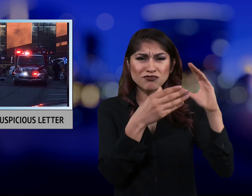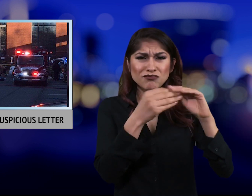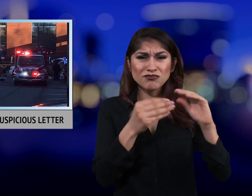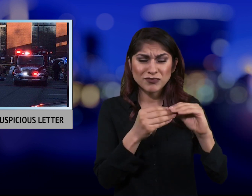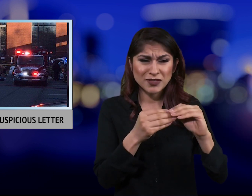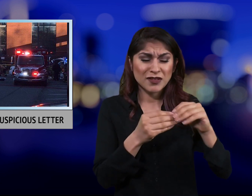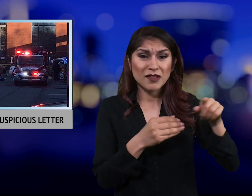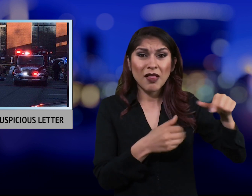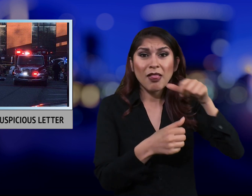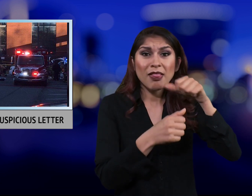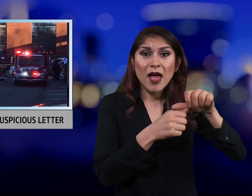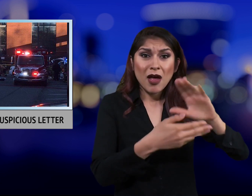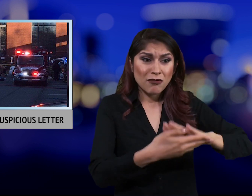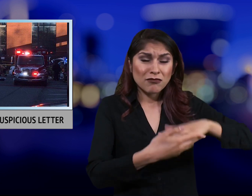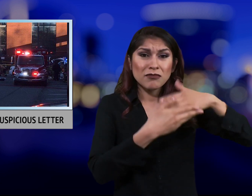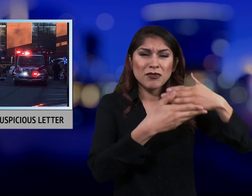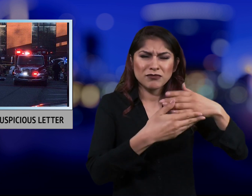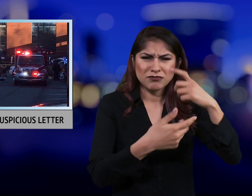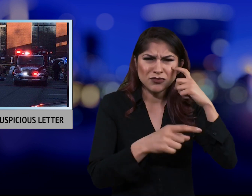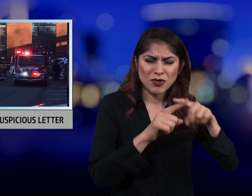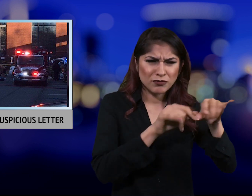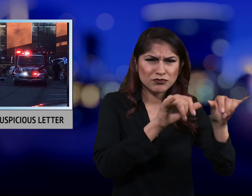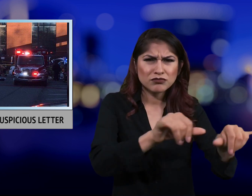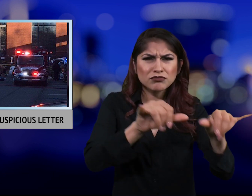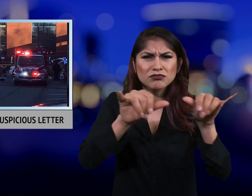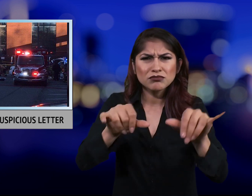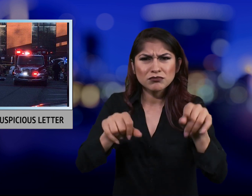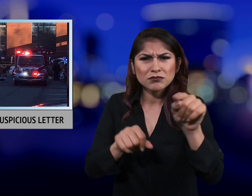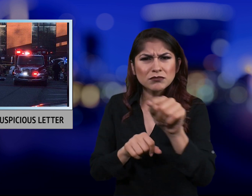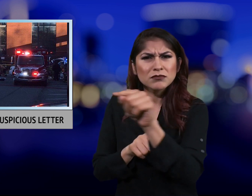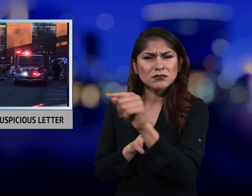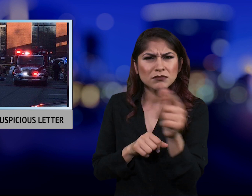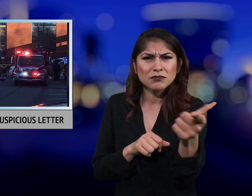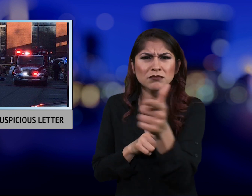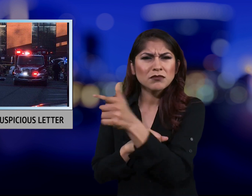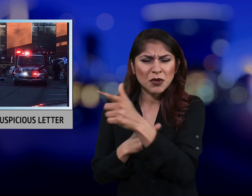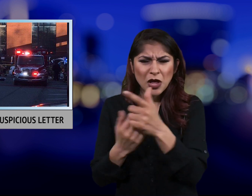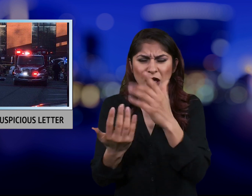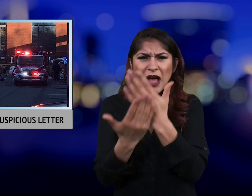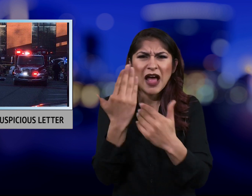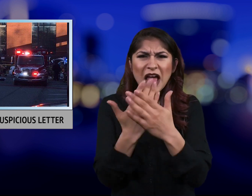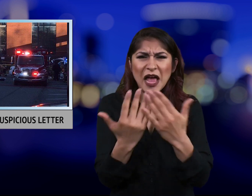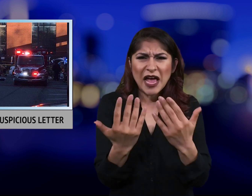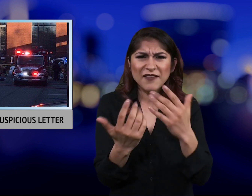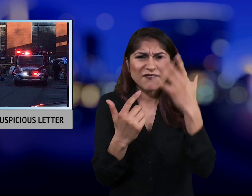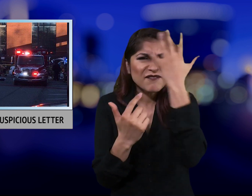Officials say when the letter was opened several people exhibited symptoms of burning hands